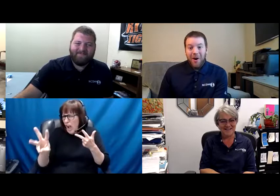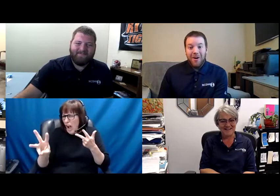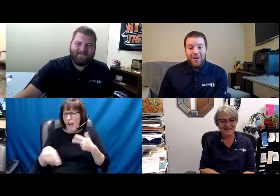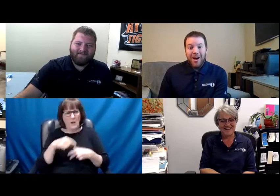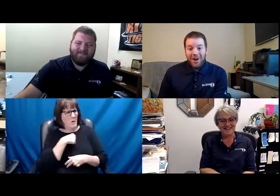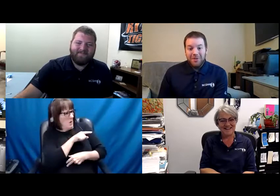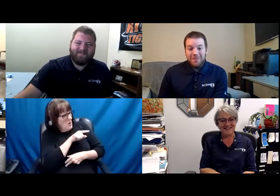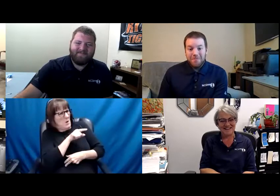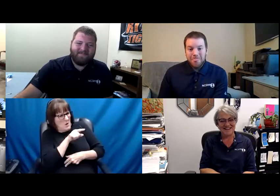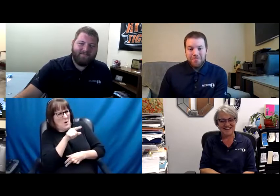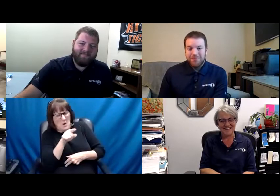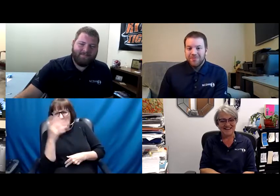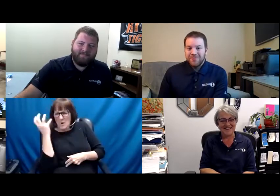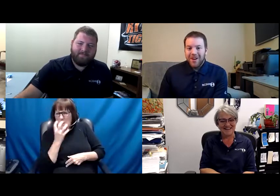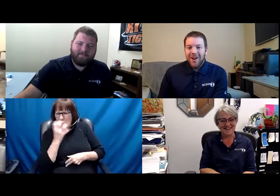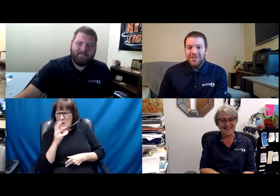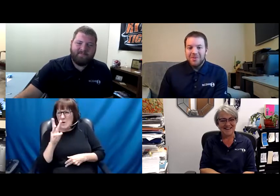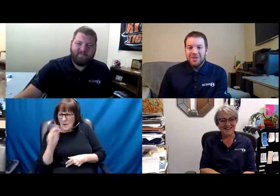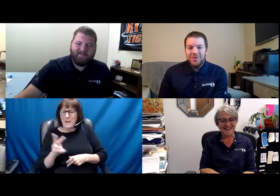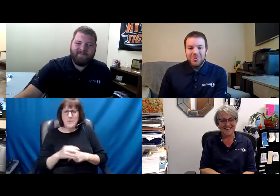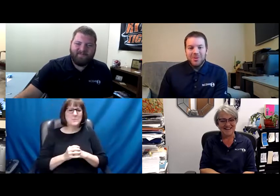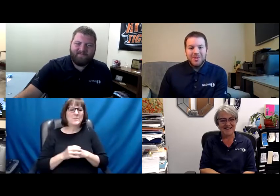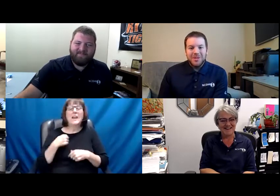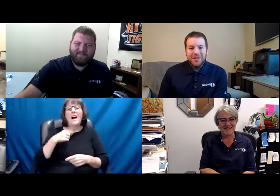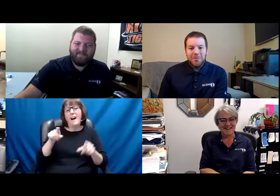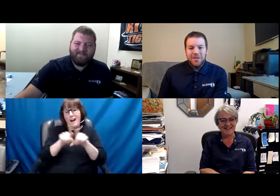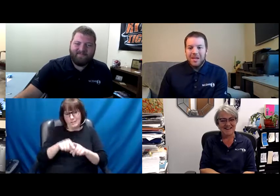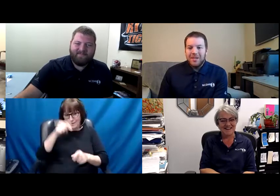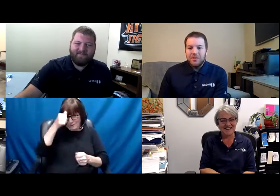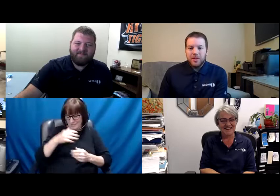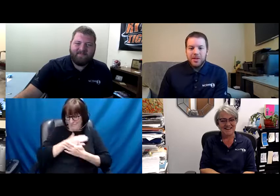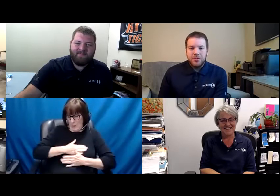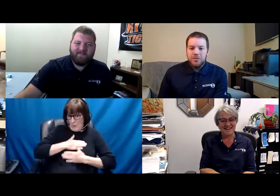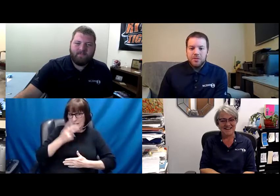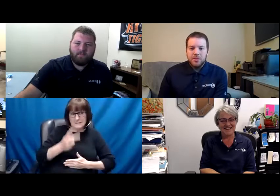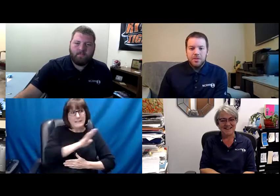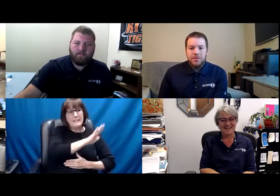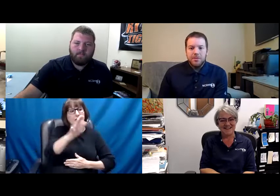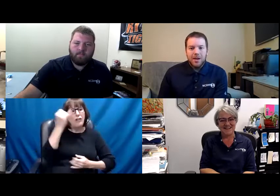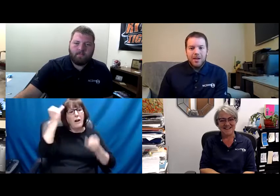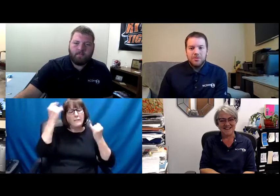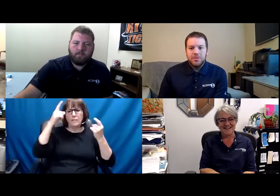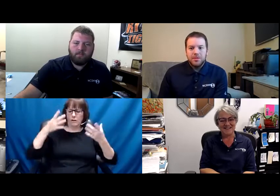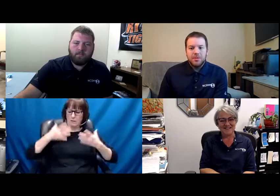all out. I also really enjoy seeing everybody's ideas for costumes. Some of the costumes can